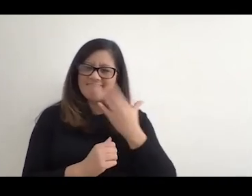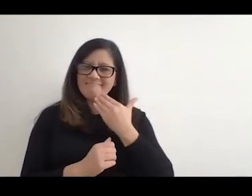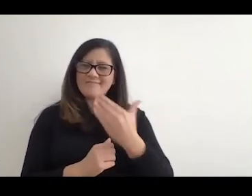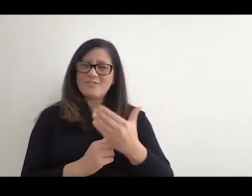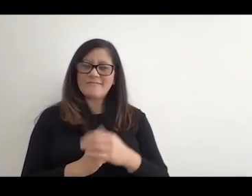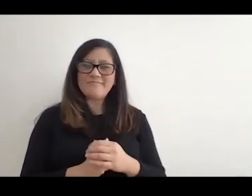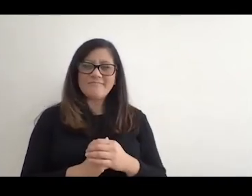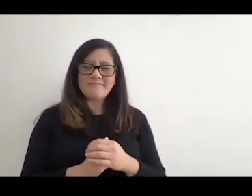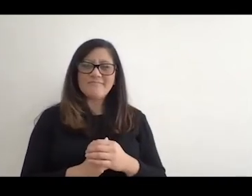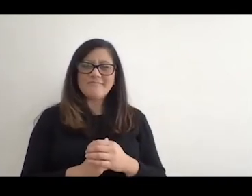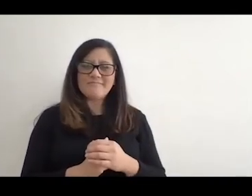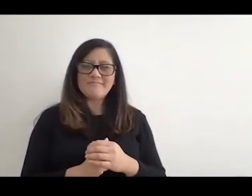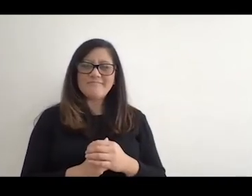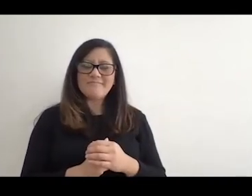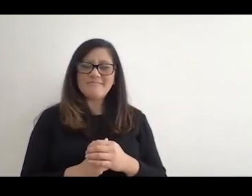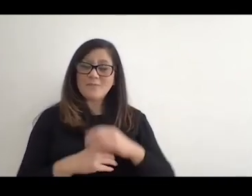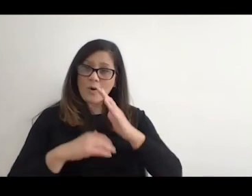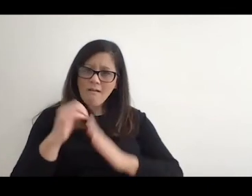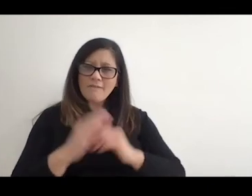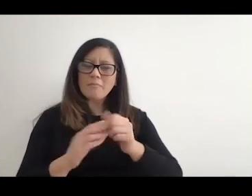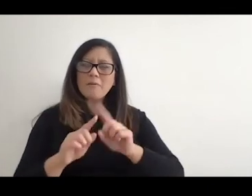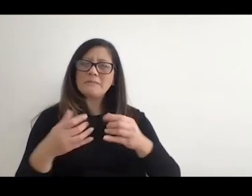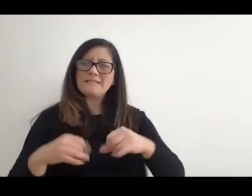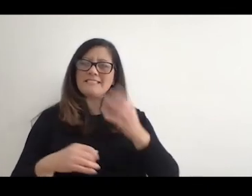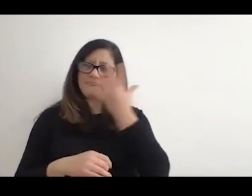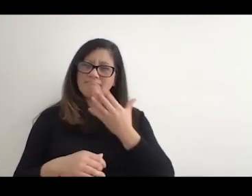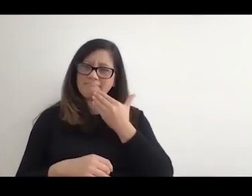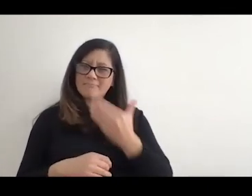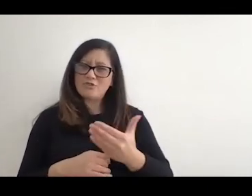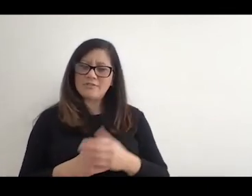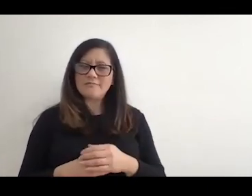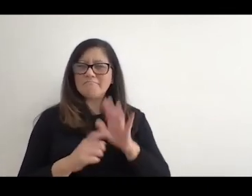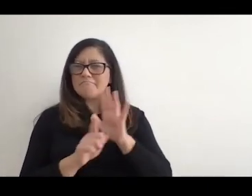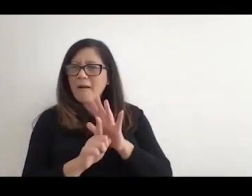With functional elements.